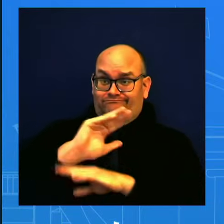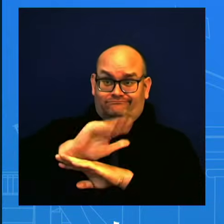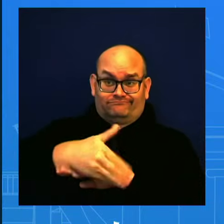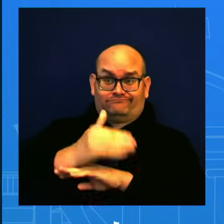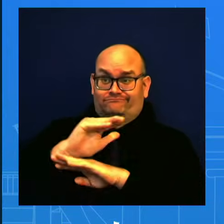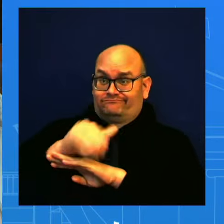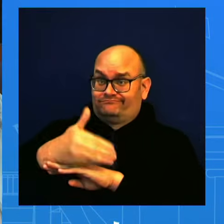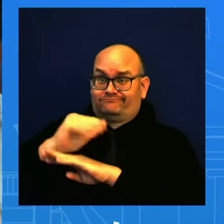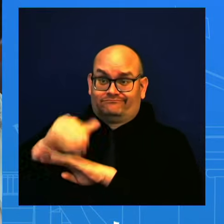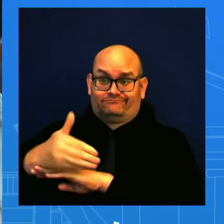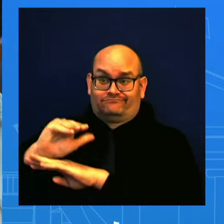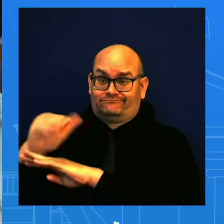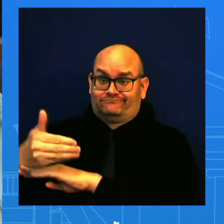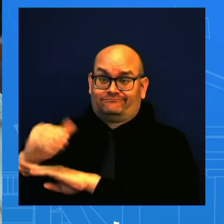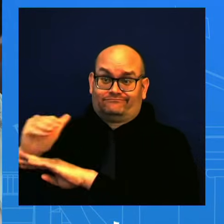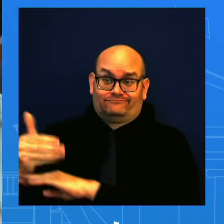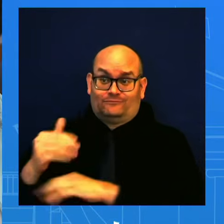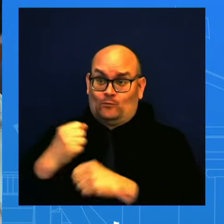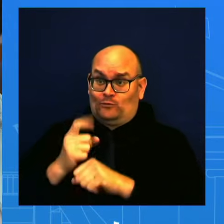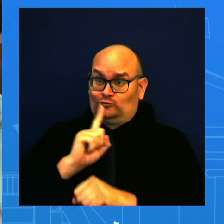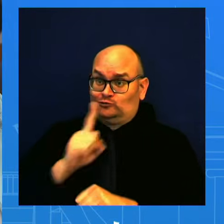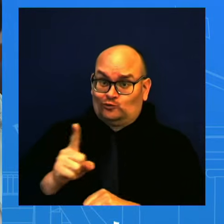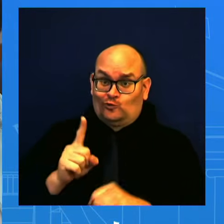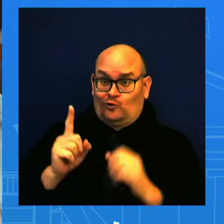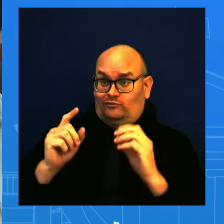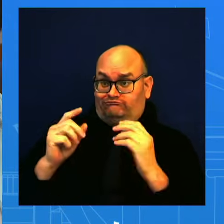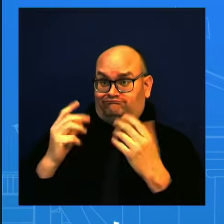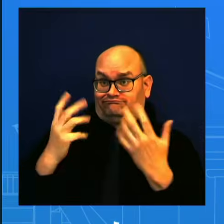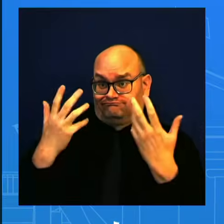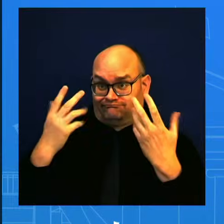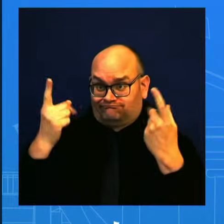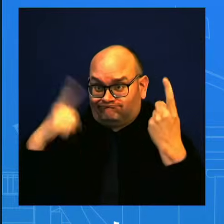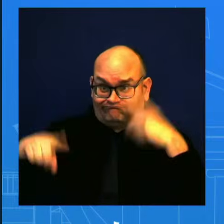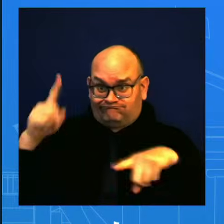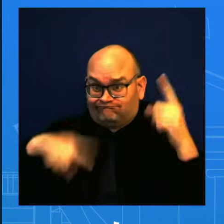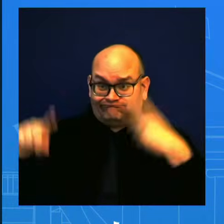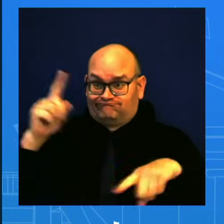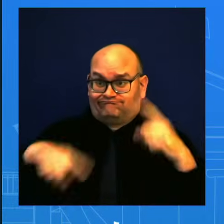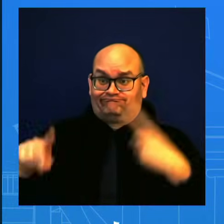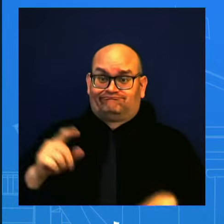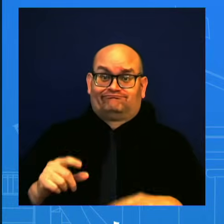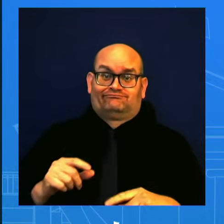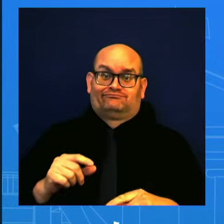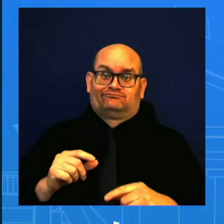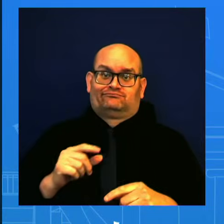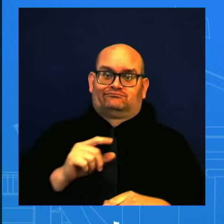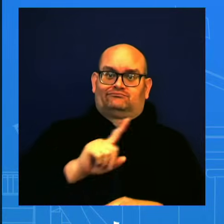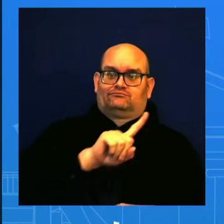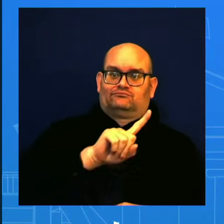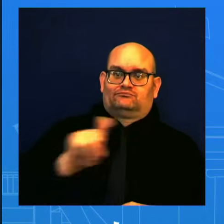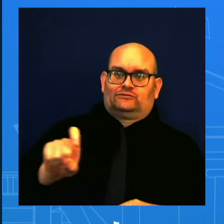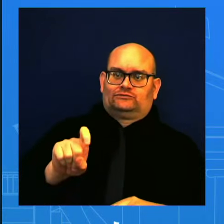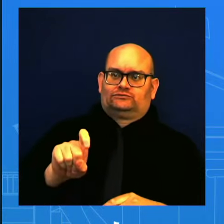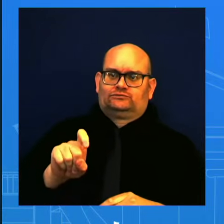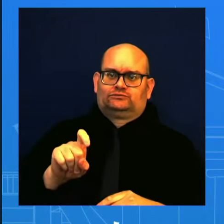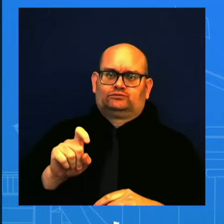Do you see any similarities between Governor Walz and the president in terms of the voters they connect with? Ms. Jean-Pierre: Can't speak to voters specifically.